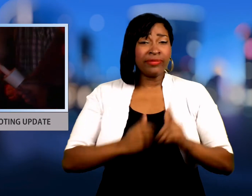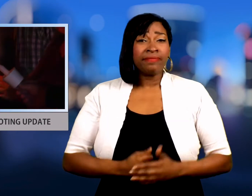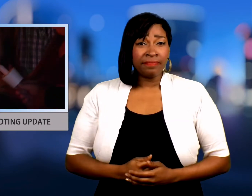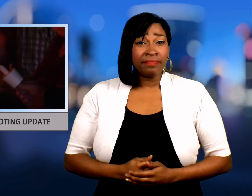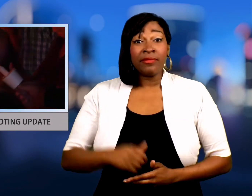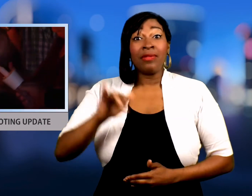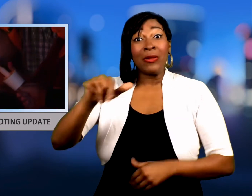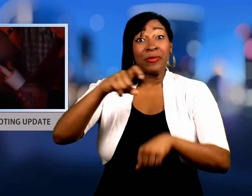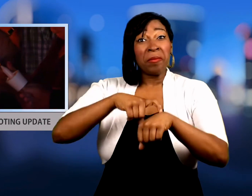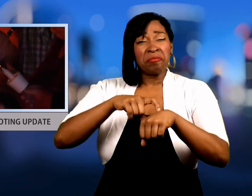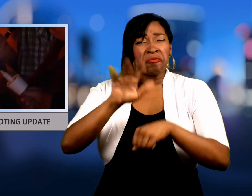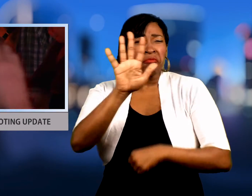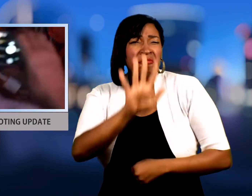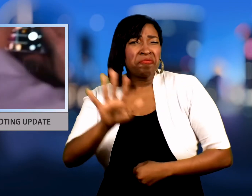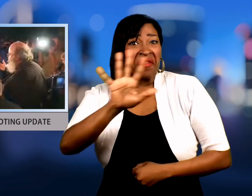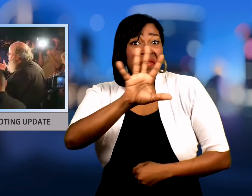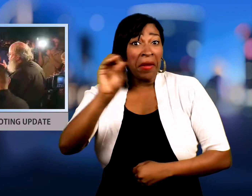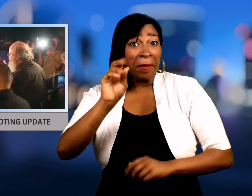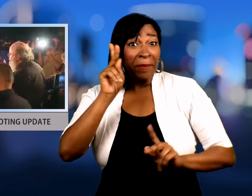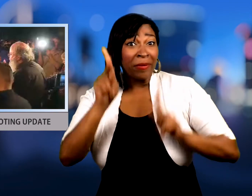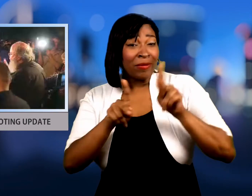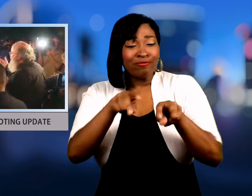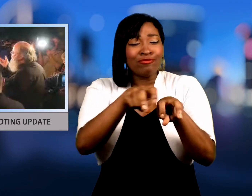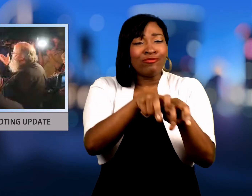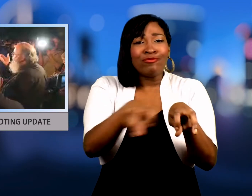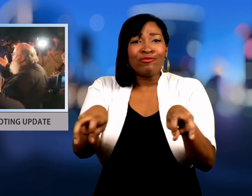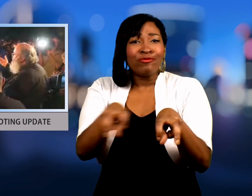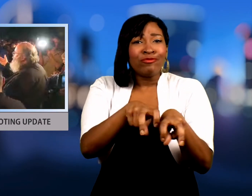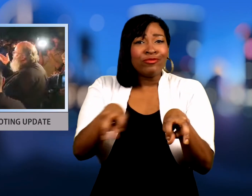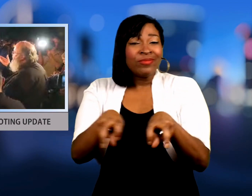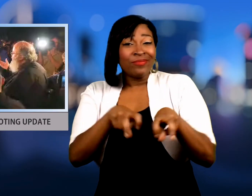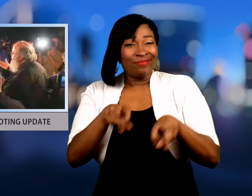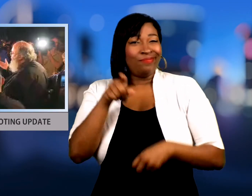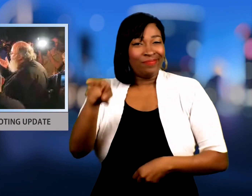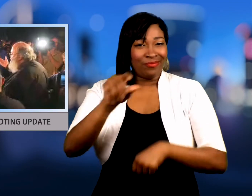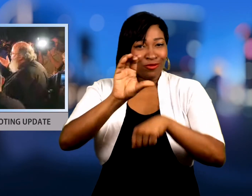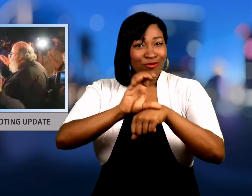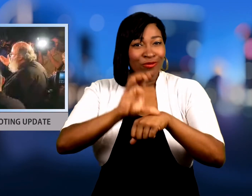There were about 50 people in church at the time.